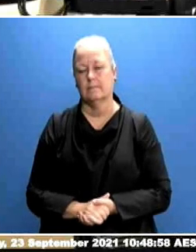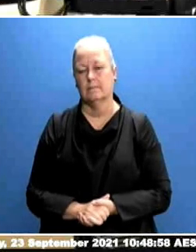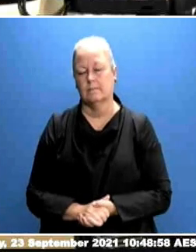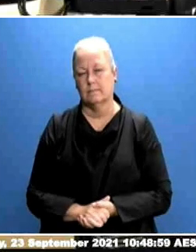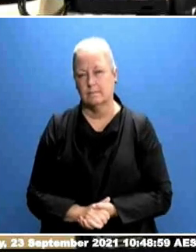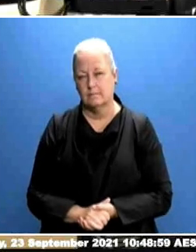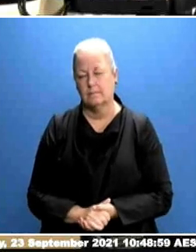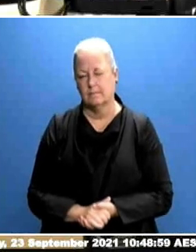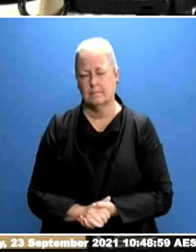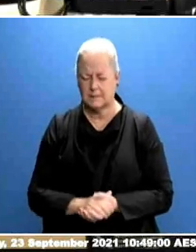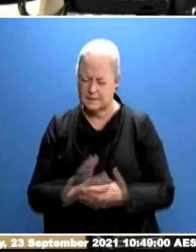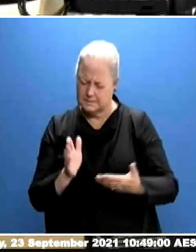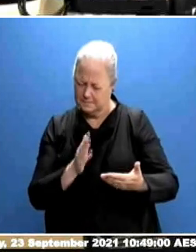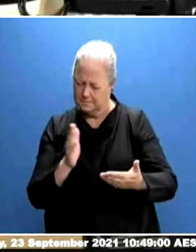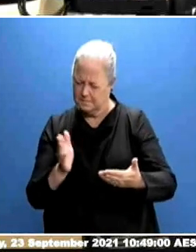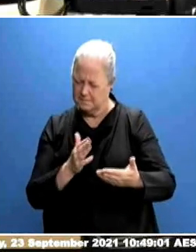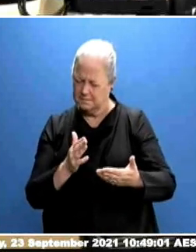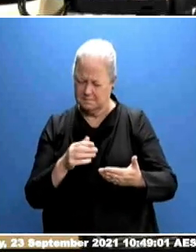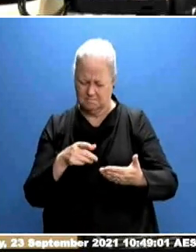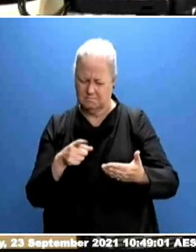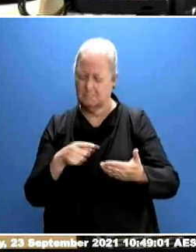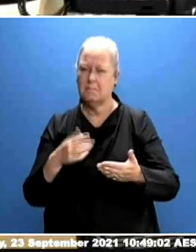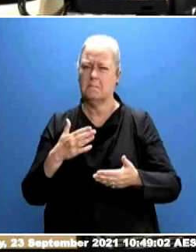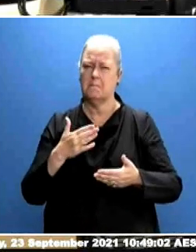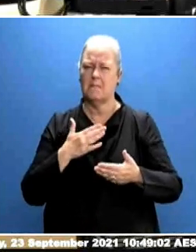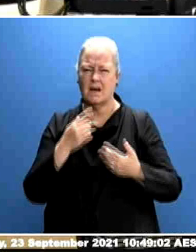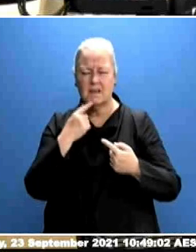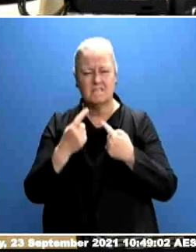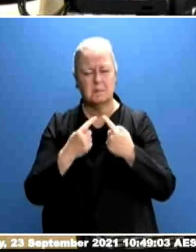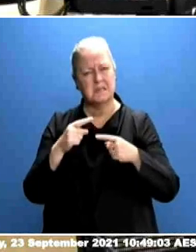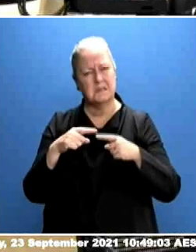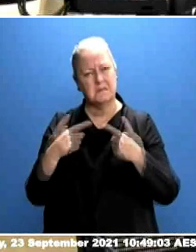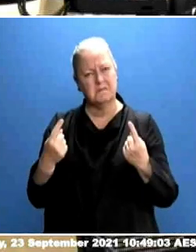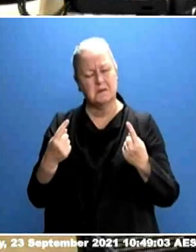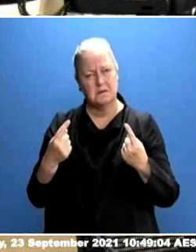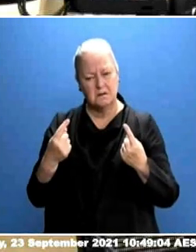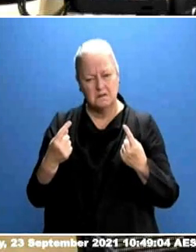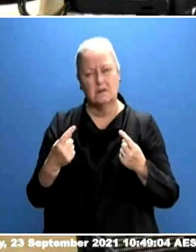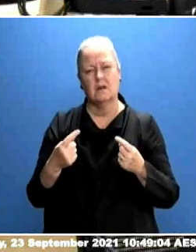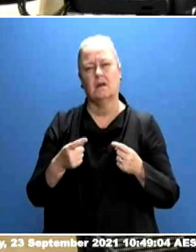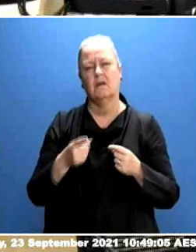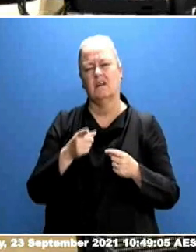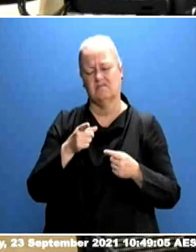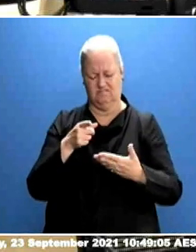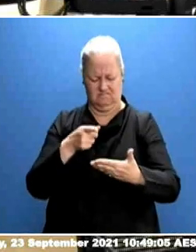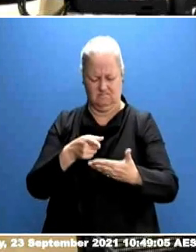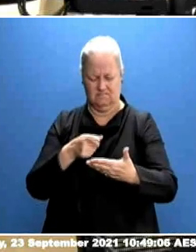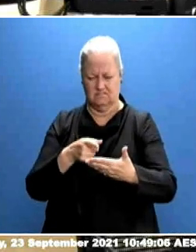My page 9 says something different and the reference to 50 per cent